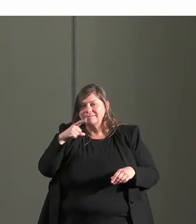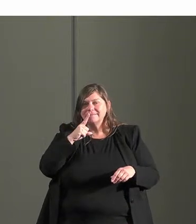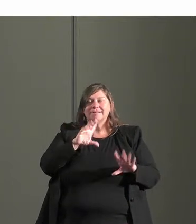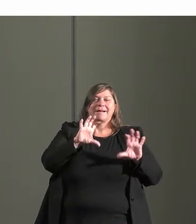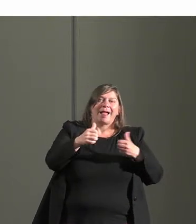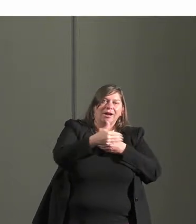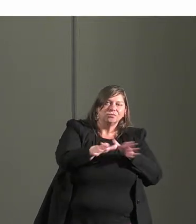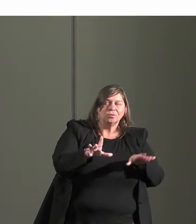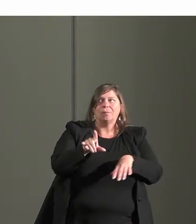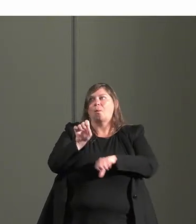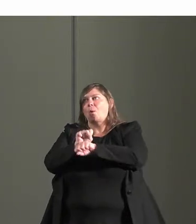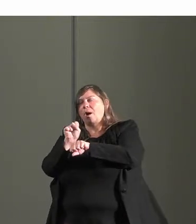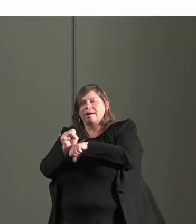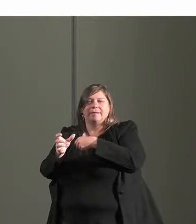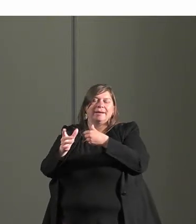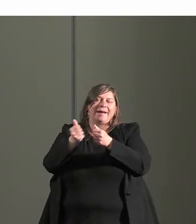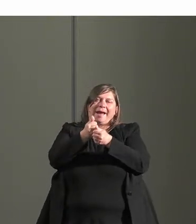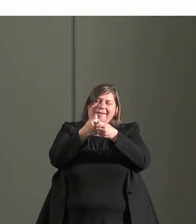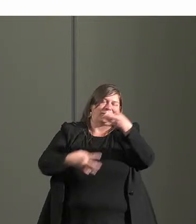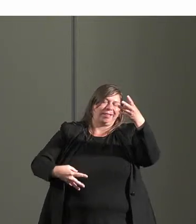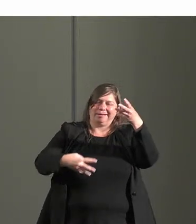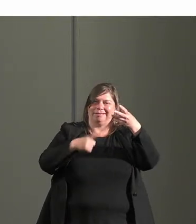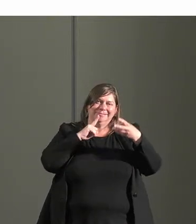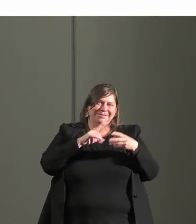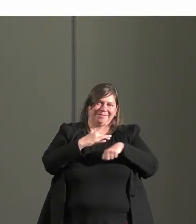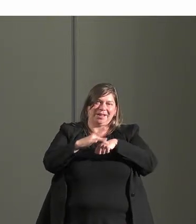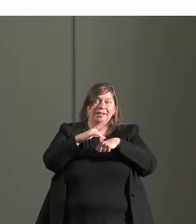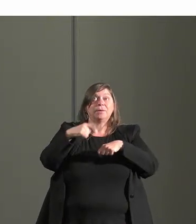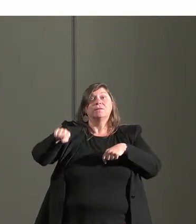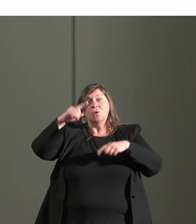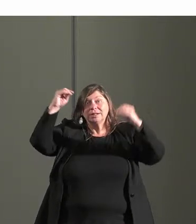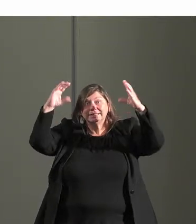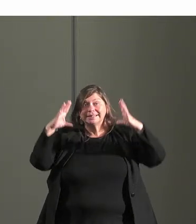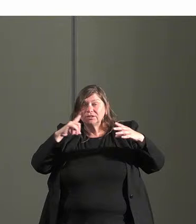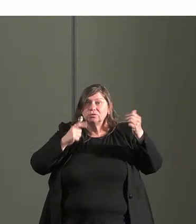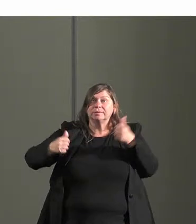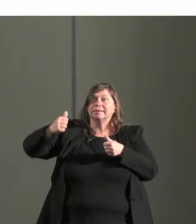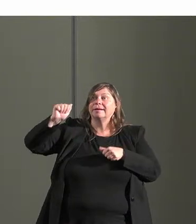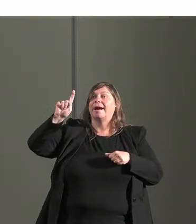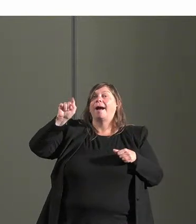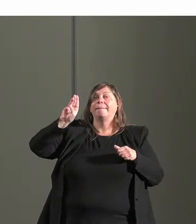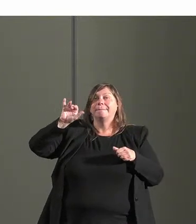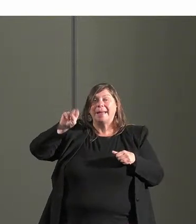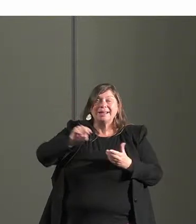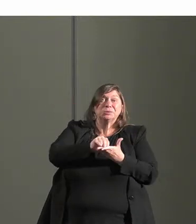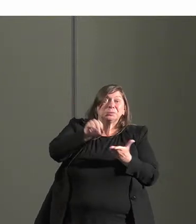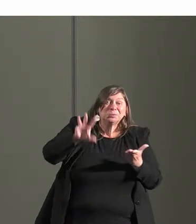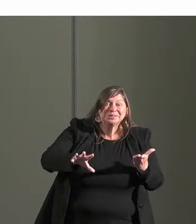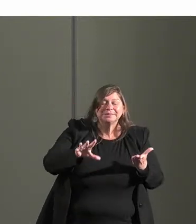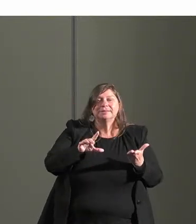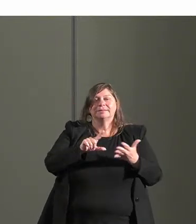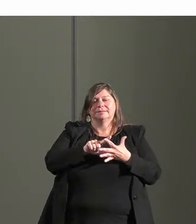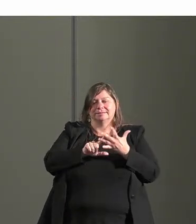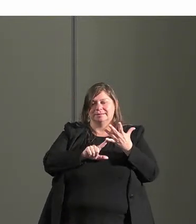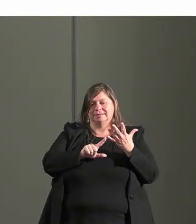Chrome and Chrome OS. And Google Classroom and work space and everything available to teachers administrators and